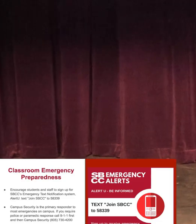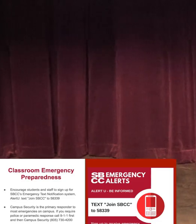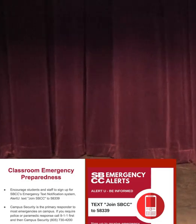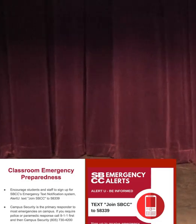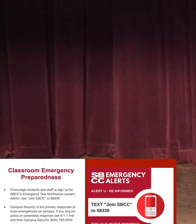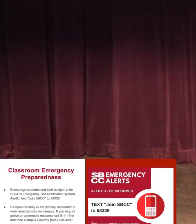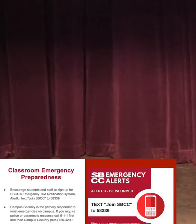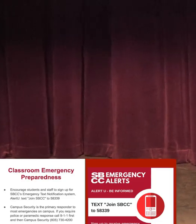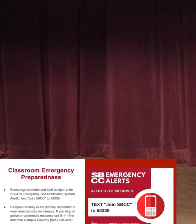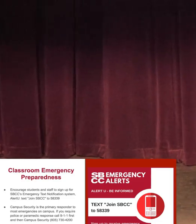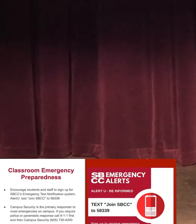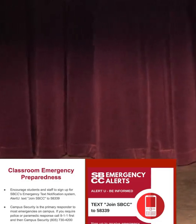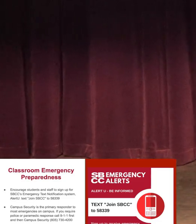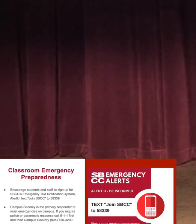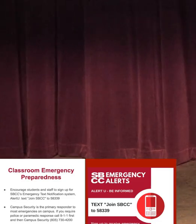information right